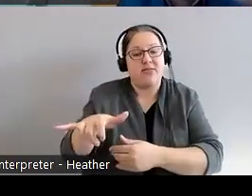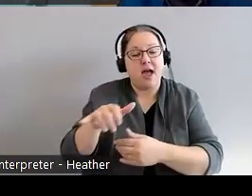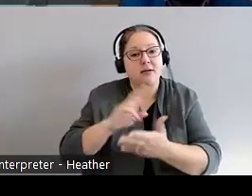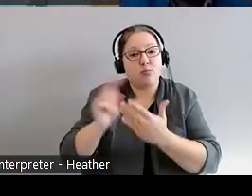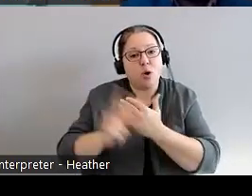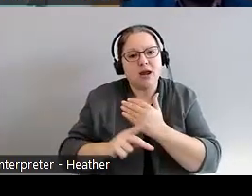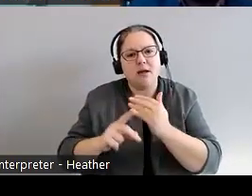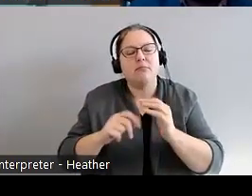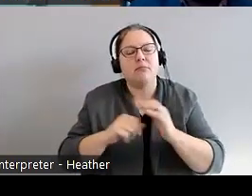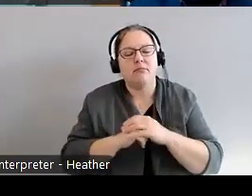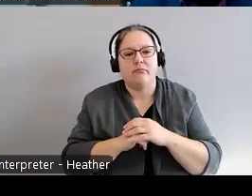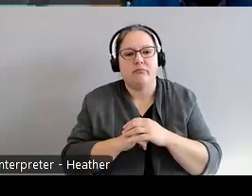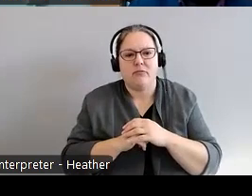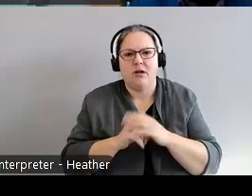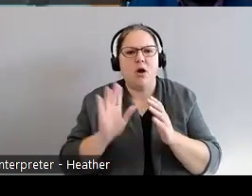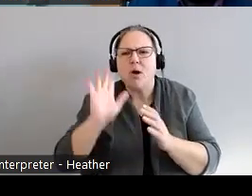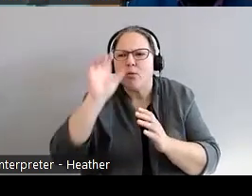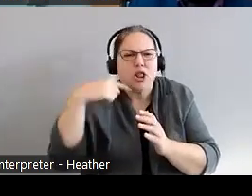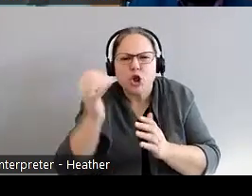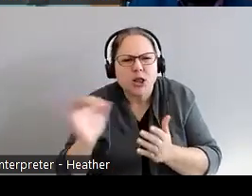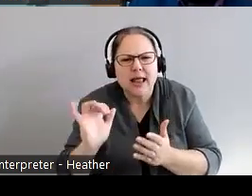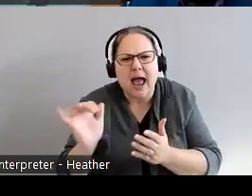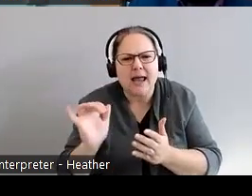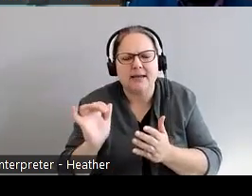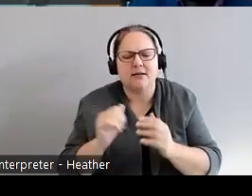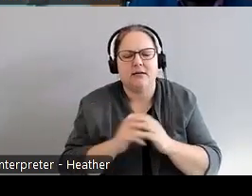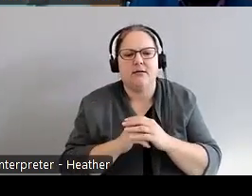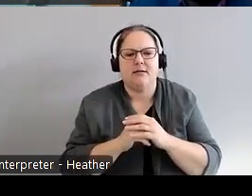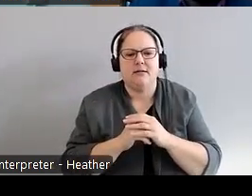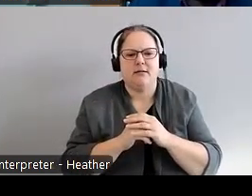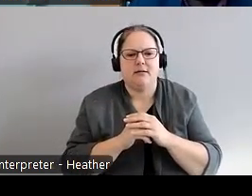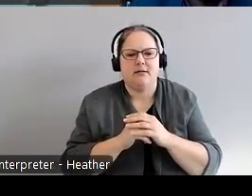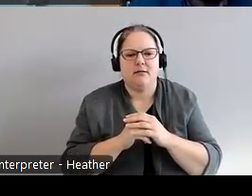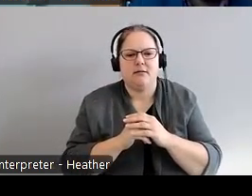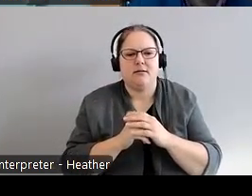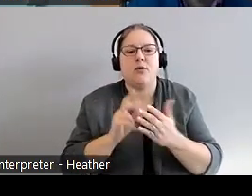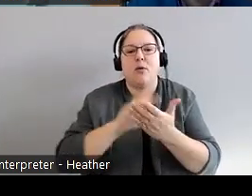the unit was going to look like. Um and then we had a uh program evaluation committee that helped